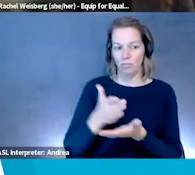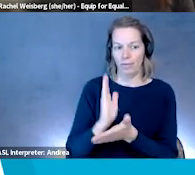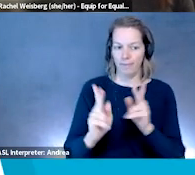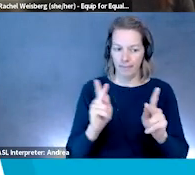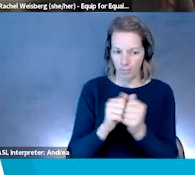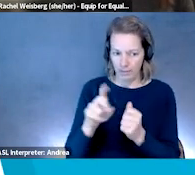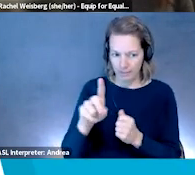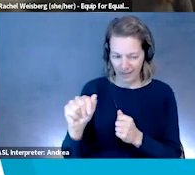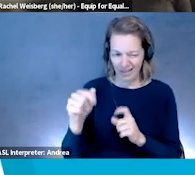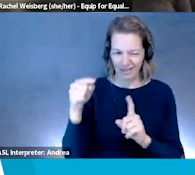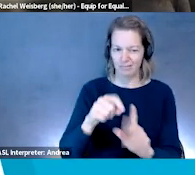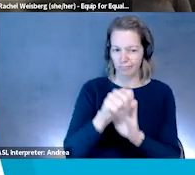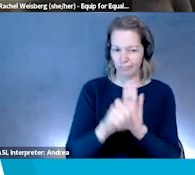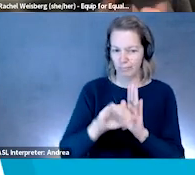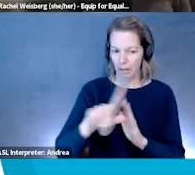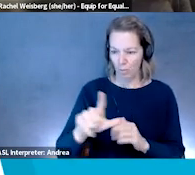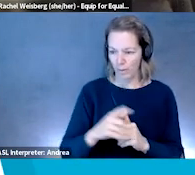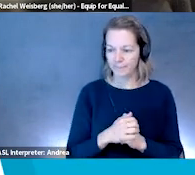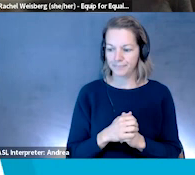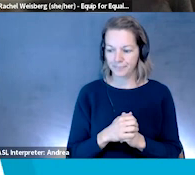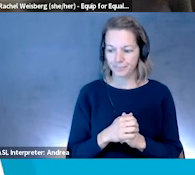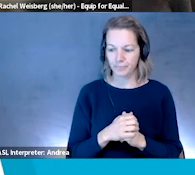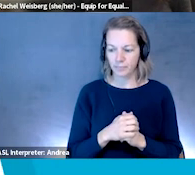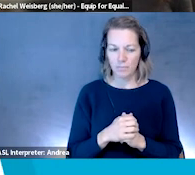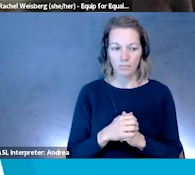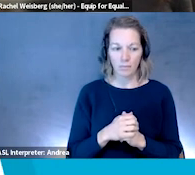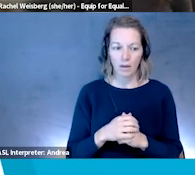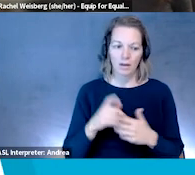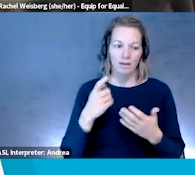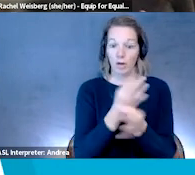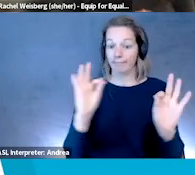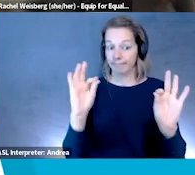RELATED TO THEIR DISABILITY. OUR MISSION IS TO ADVANCE THE